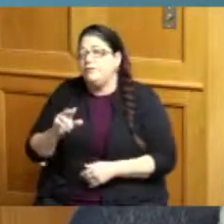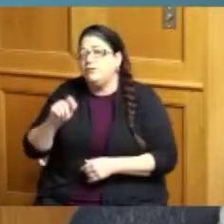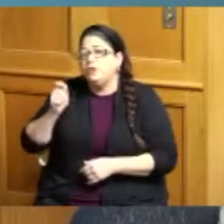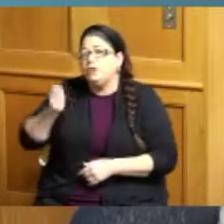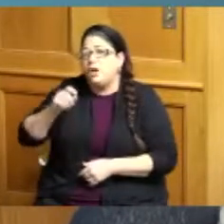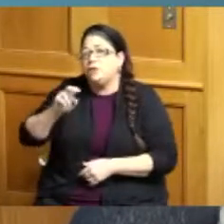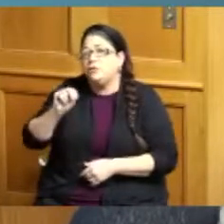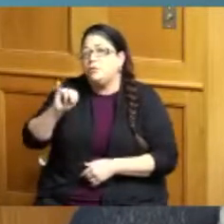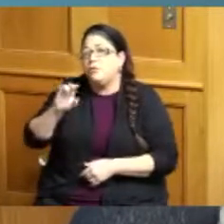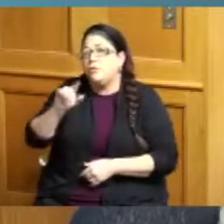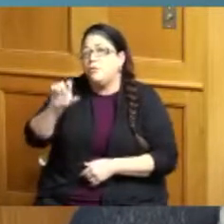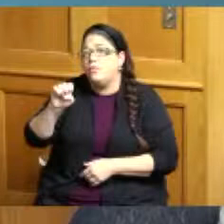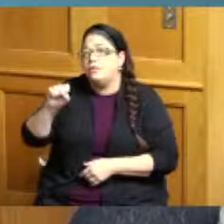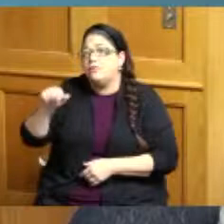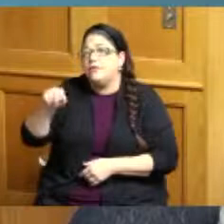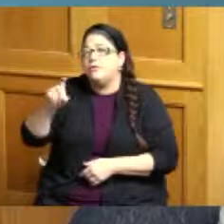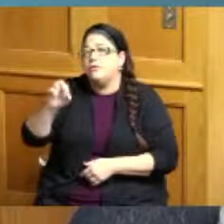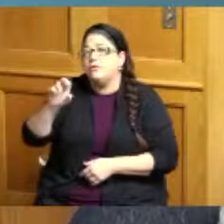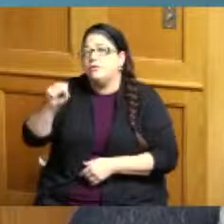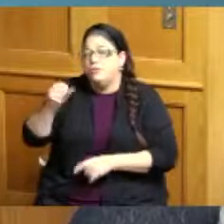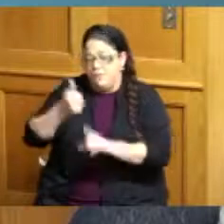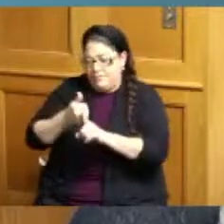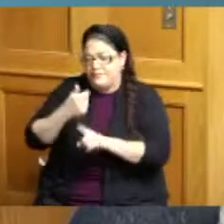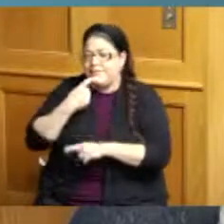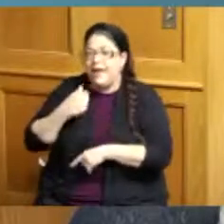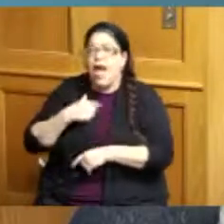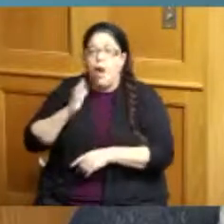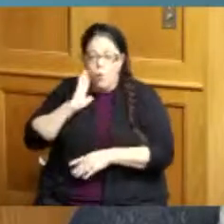because she came in and she said I'm going to reach out I'm going to get aggressive I'm going